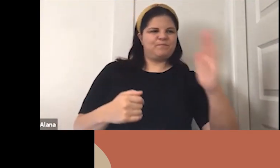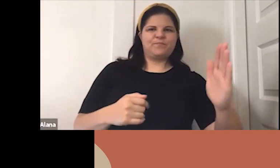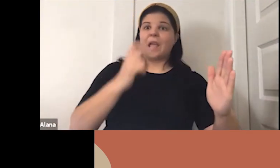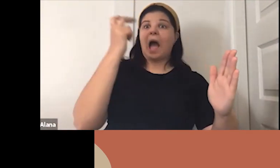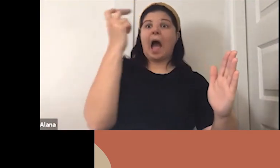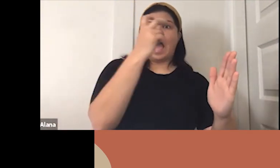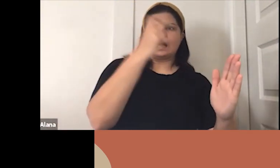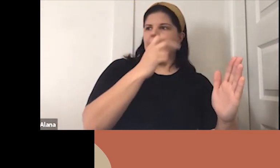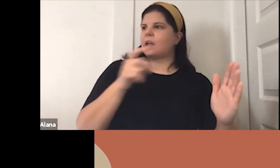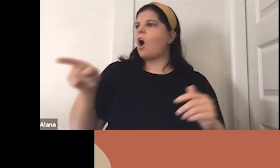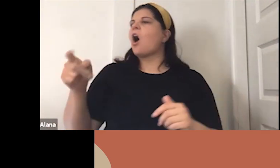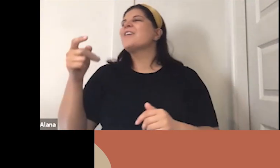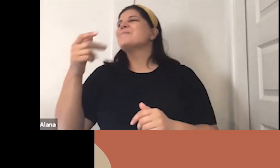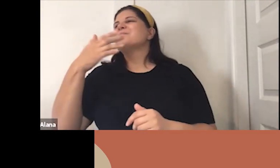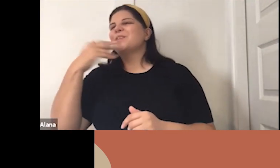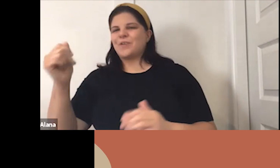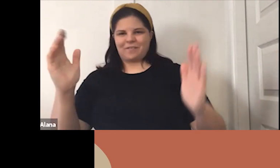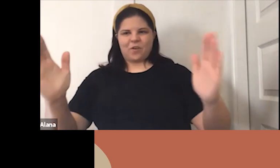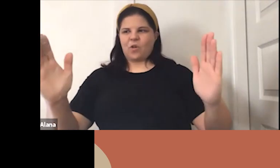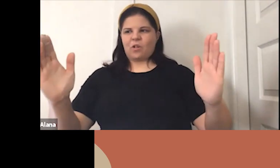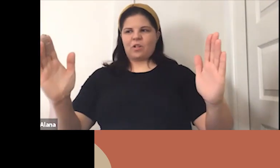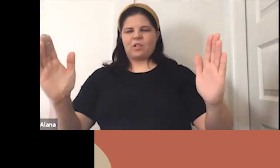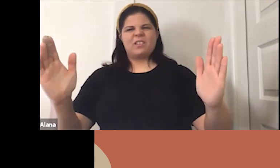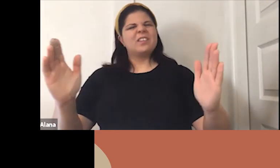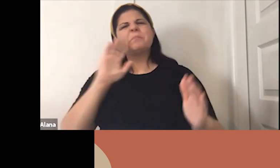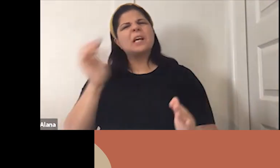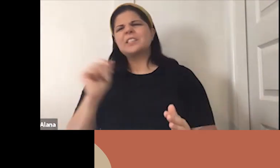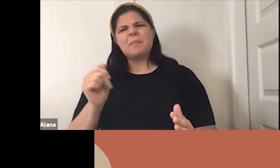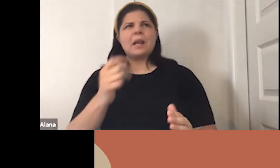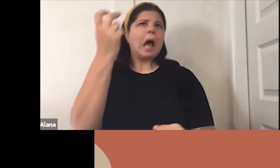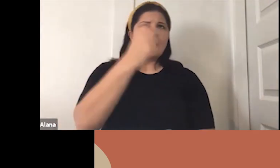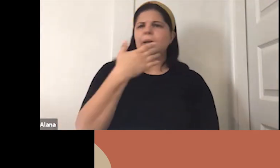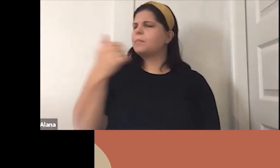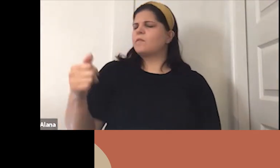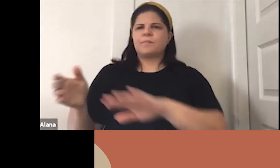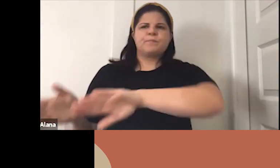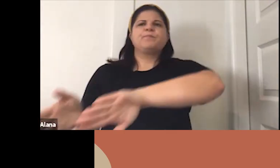To the expression of agency within dynamic interactions.